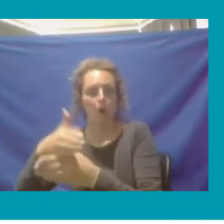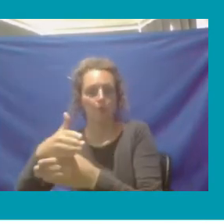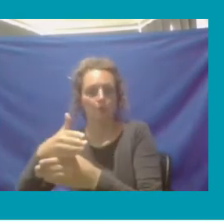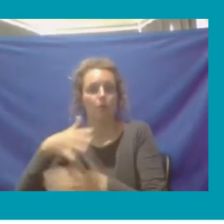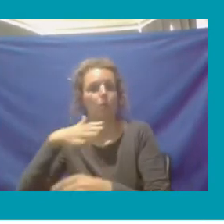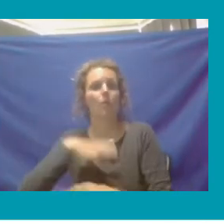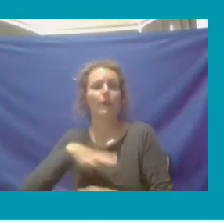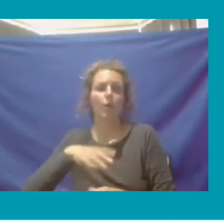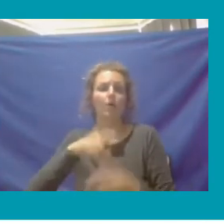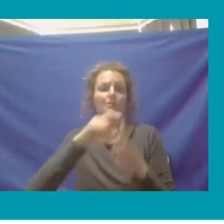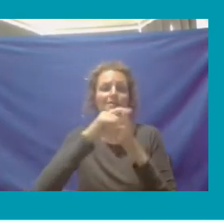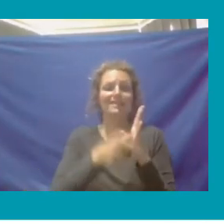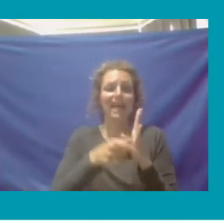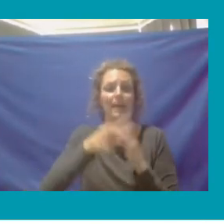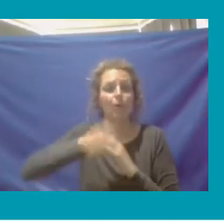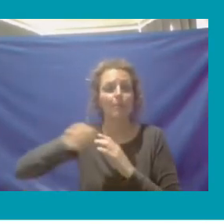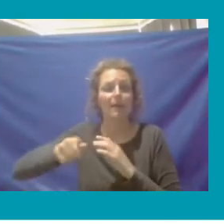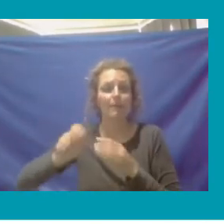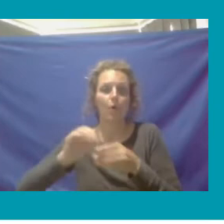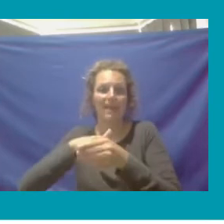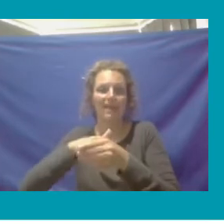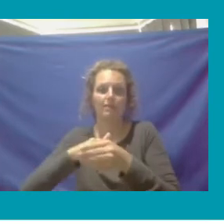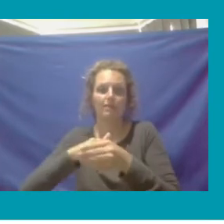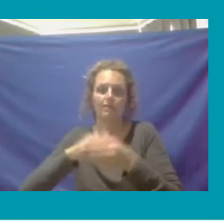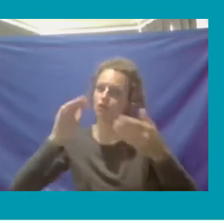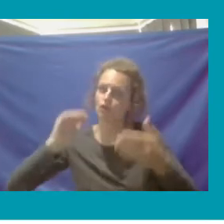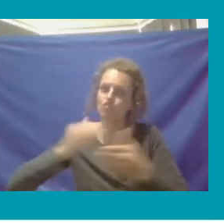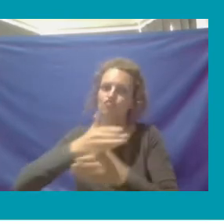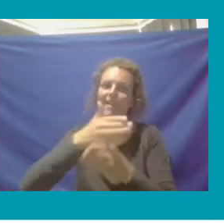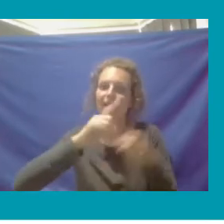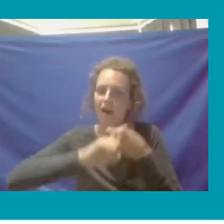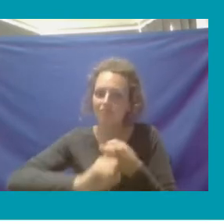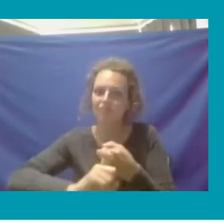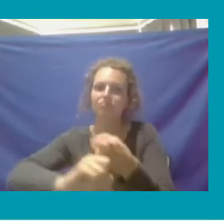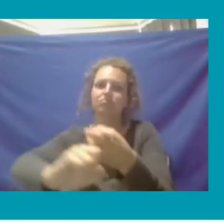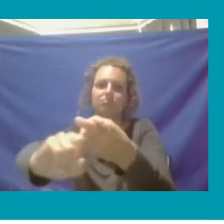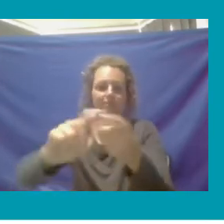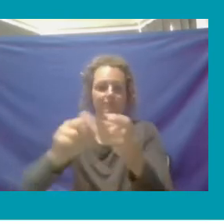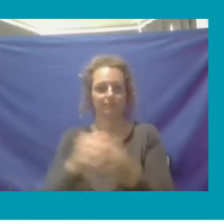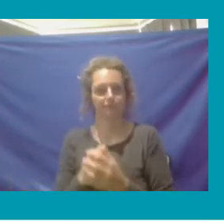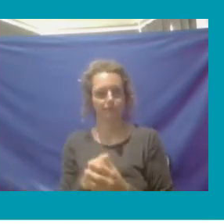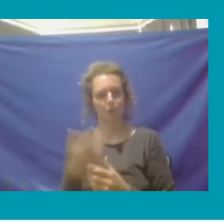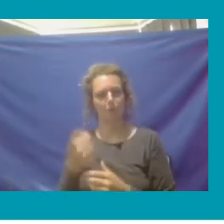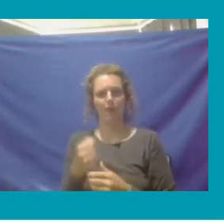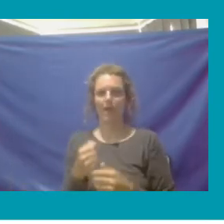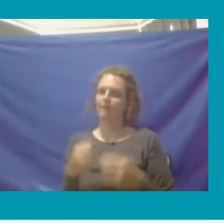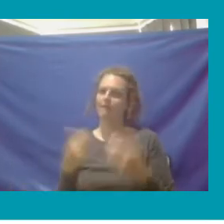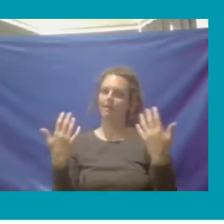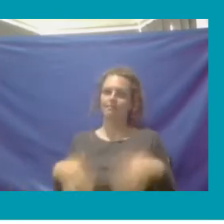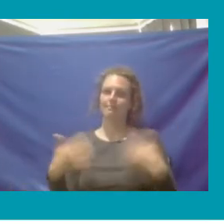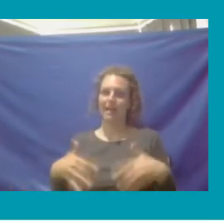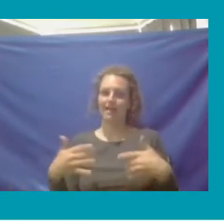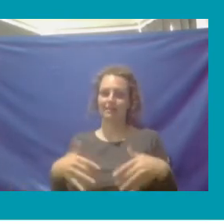talented disabled people. But here is. Here is the big question, Jane. I've been holding back on this one,